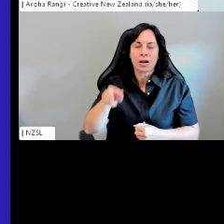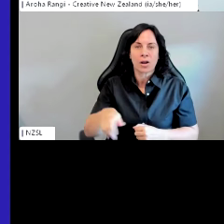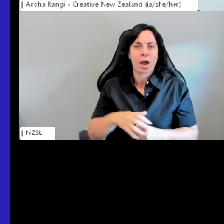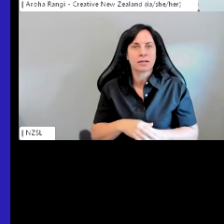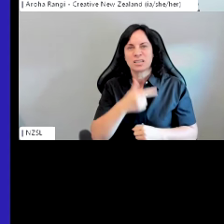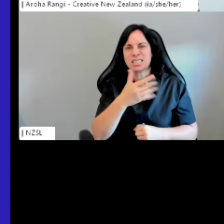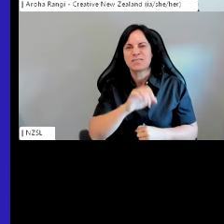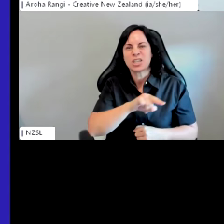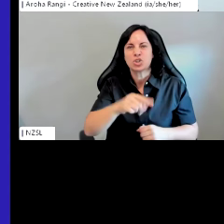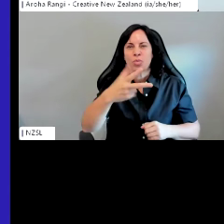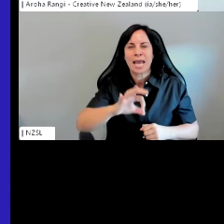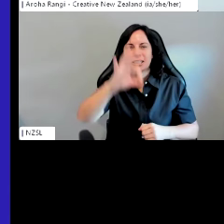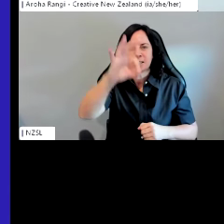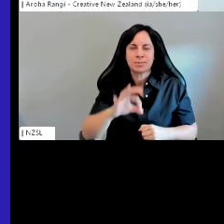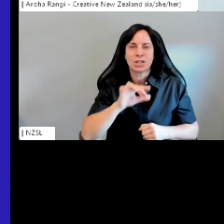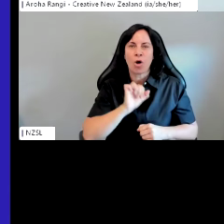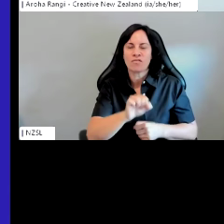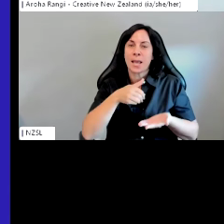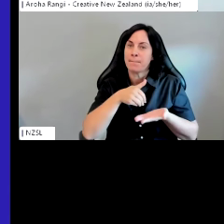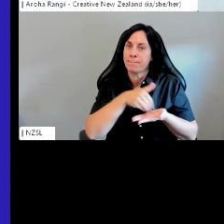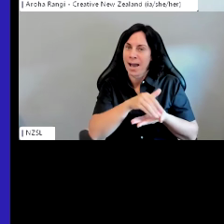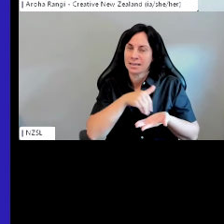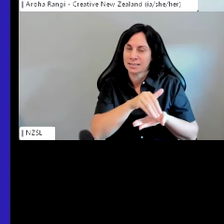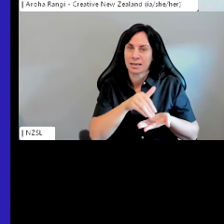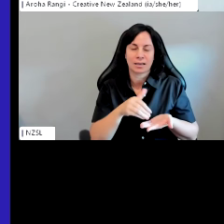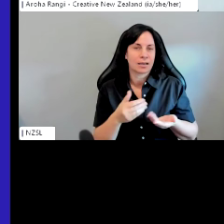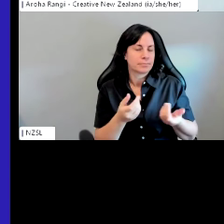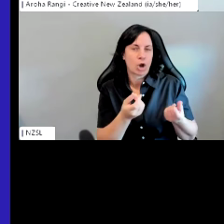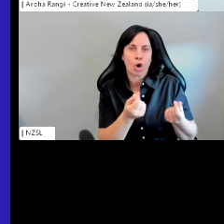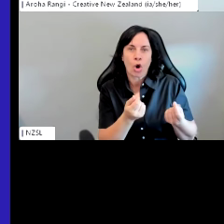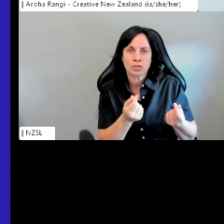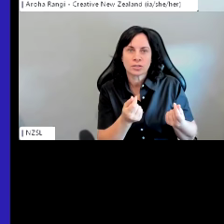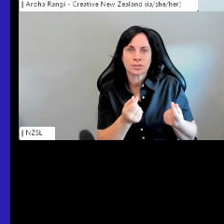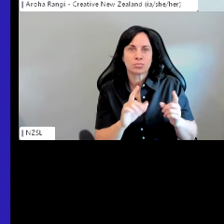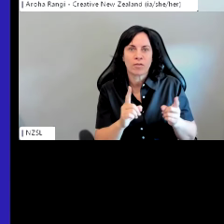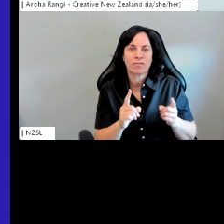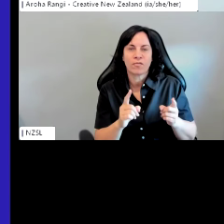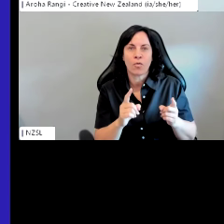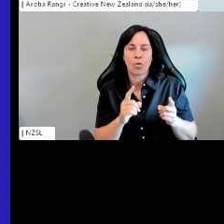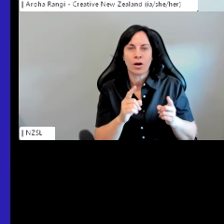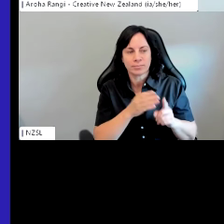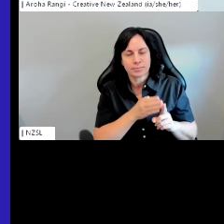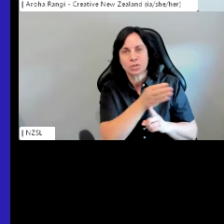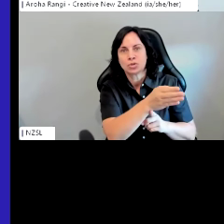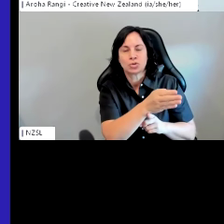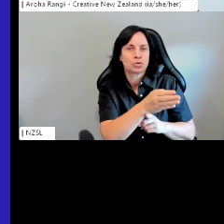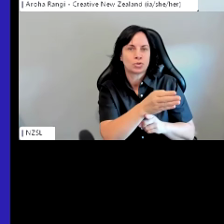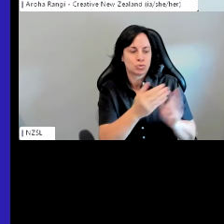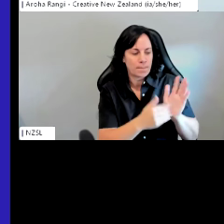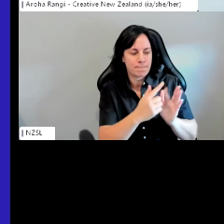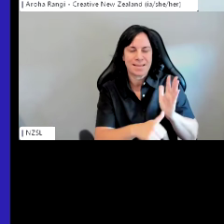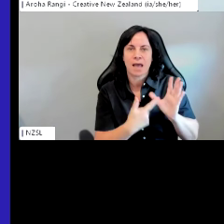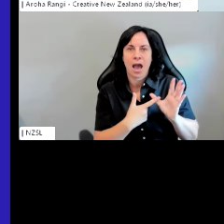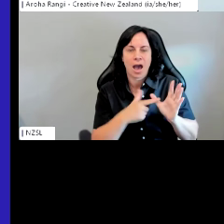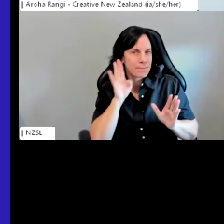of their um marketing um uh is going to meta uh to advertise in various channels and these are uh